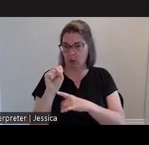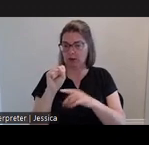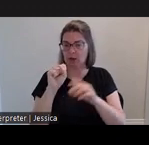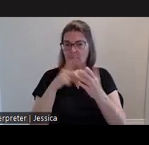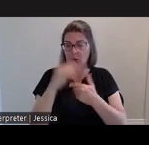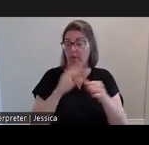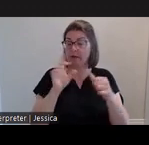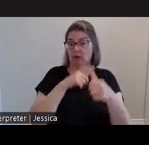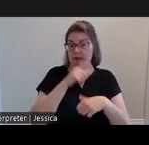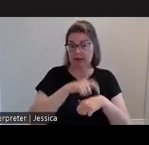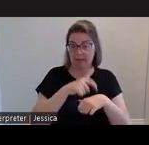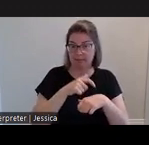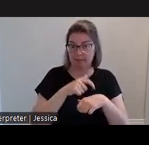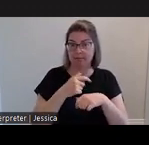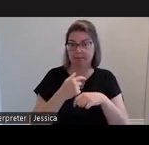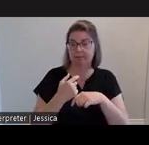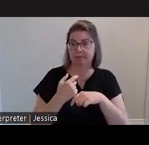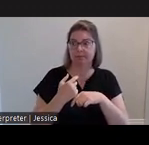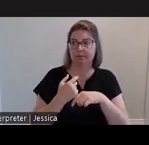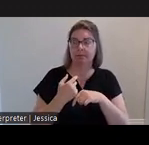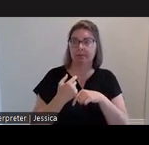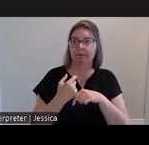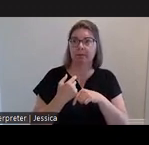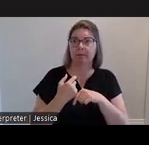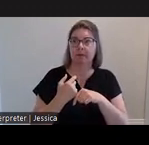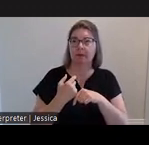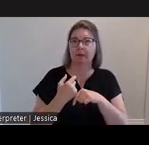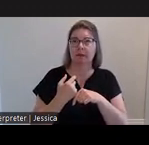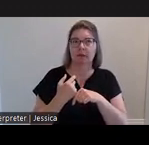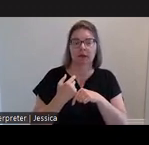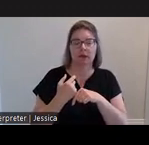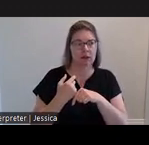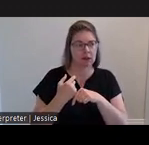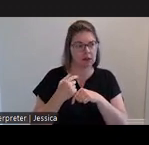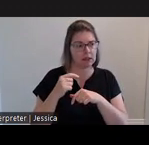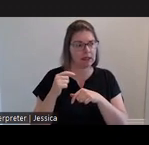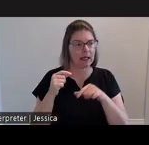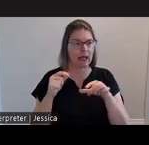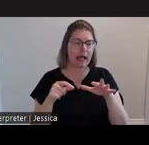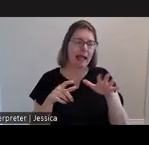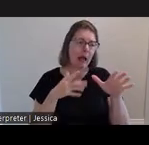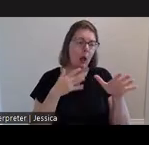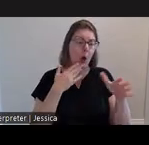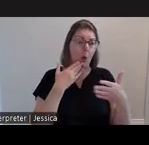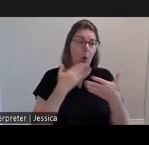And so um, I, it was sort of well defined, but it was effectively